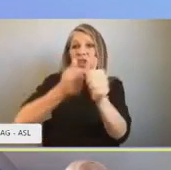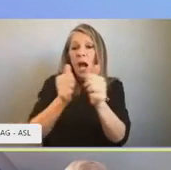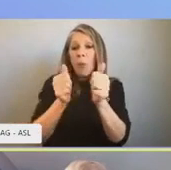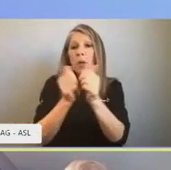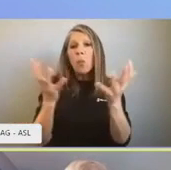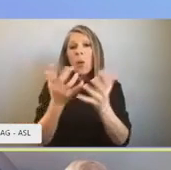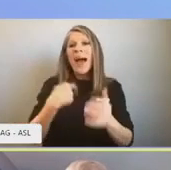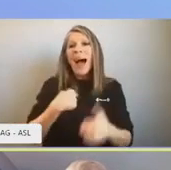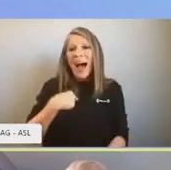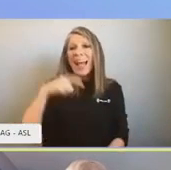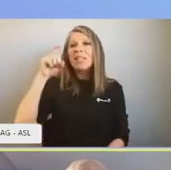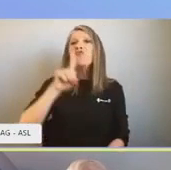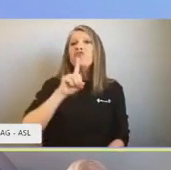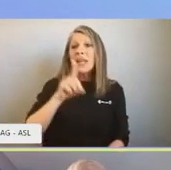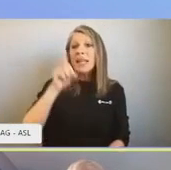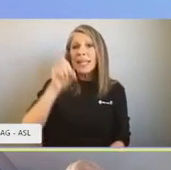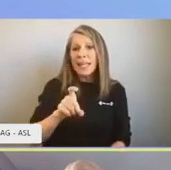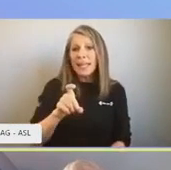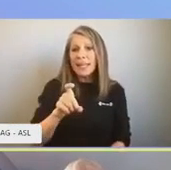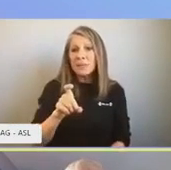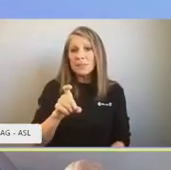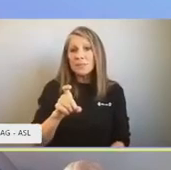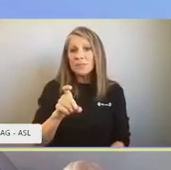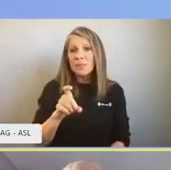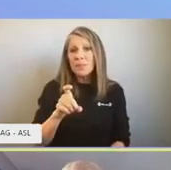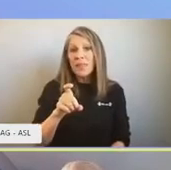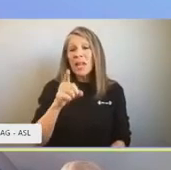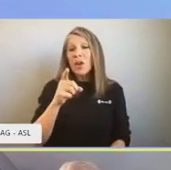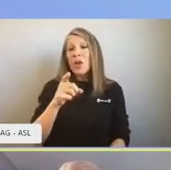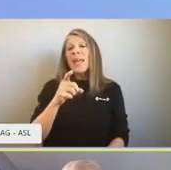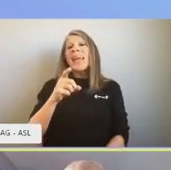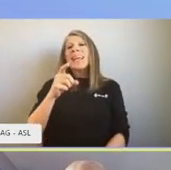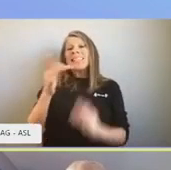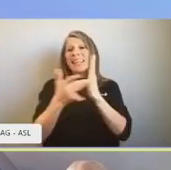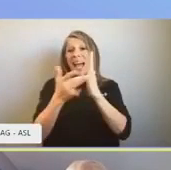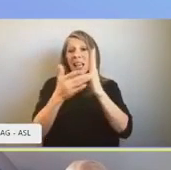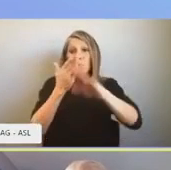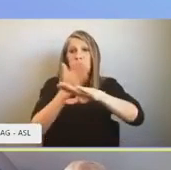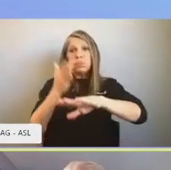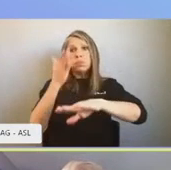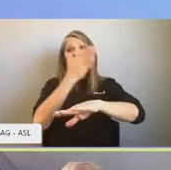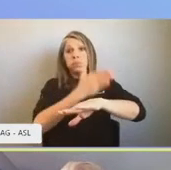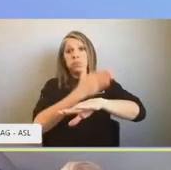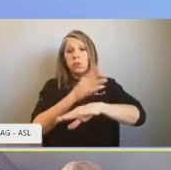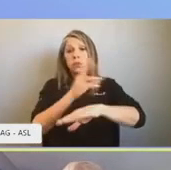myself blog. She said I wrote three books with my left thumb. She says I feel like technology is finally